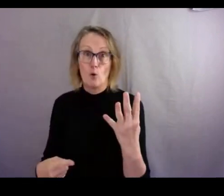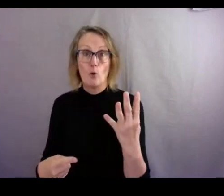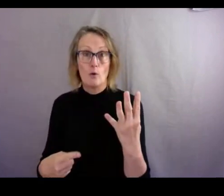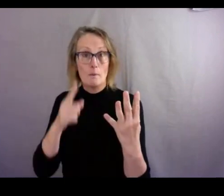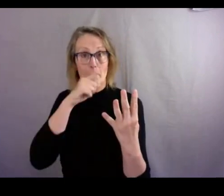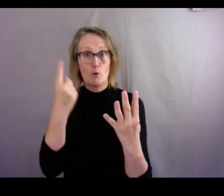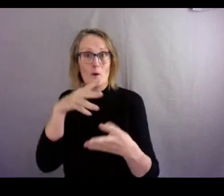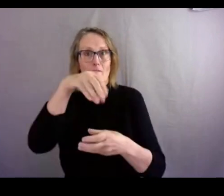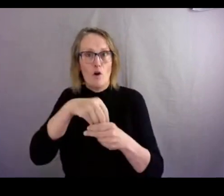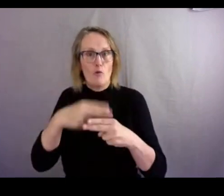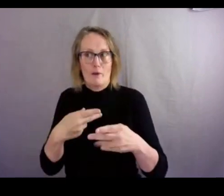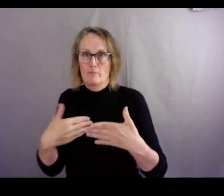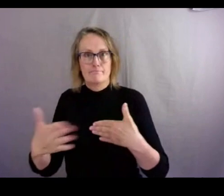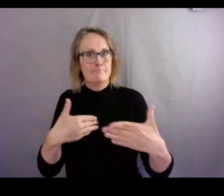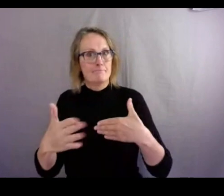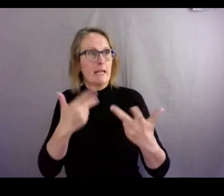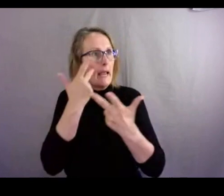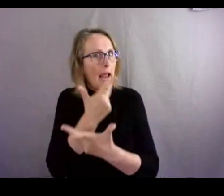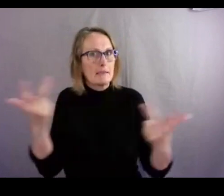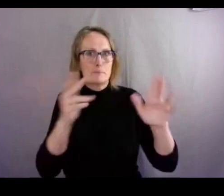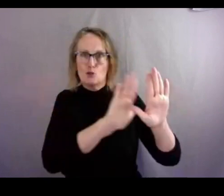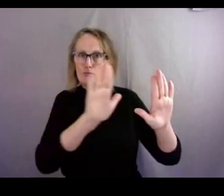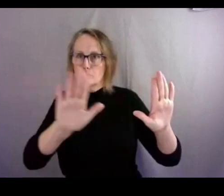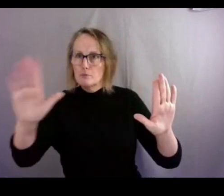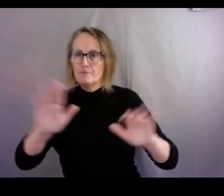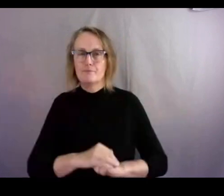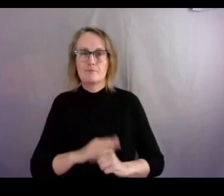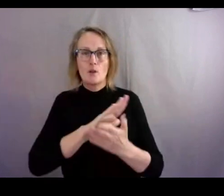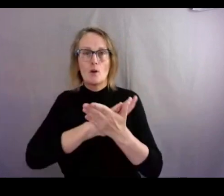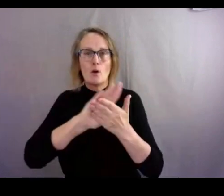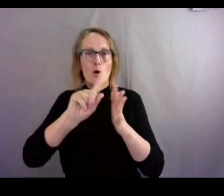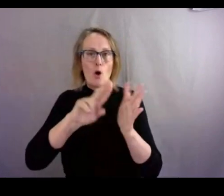to the "Gauguin's World" exhibition catalogue. Curator Henri Loyrette will be joined by authors